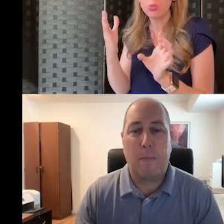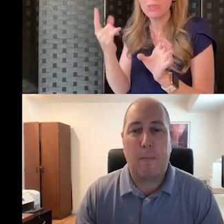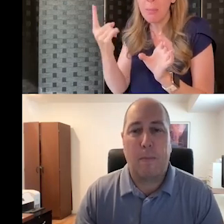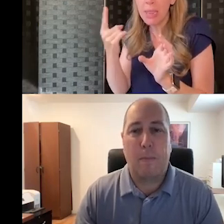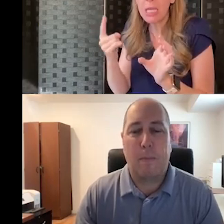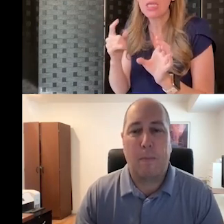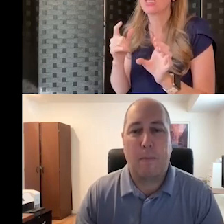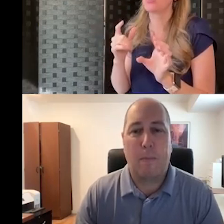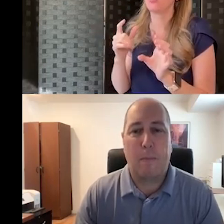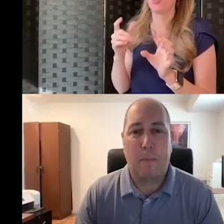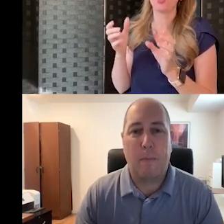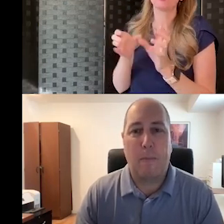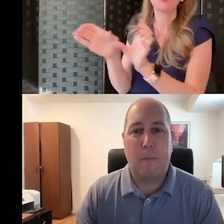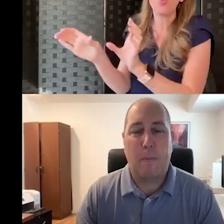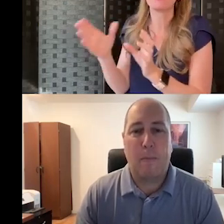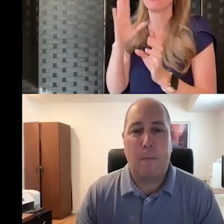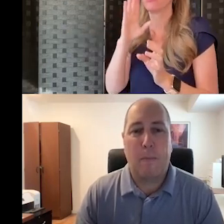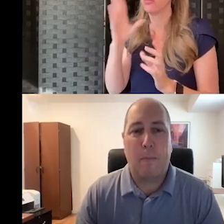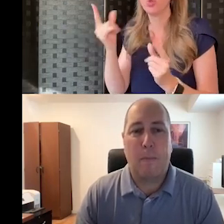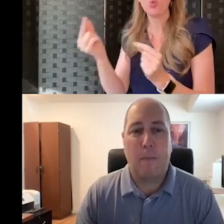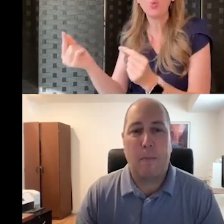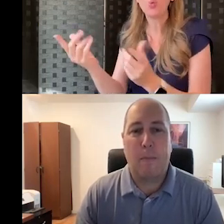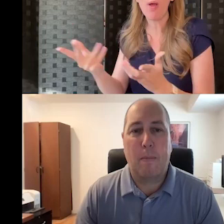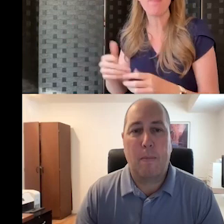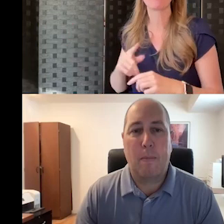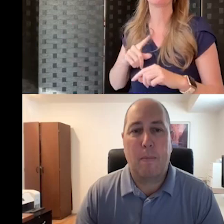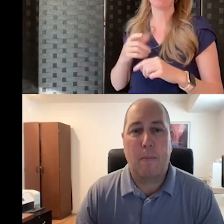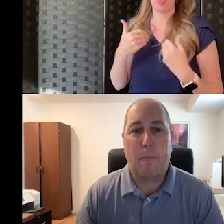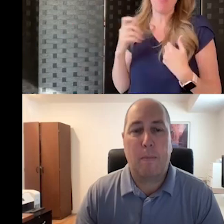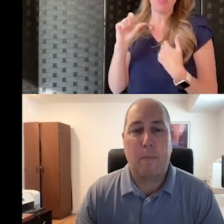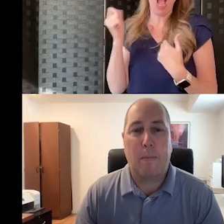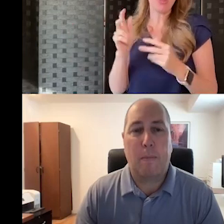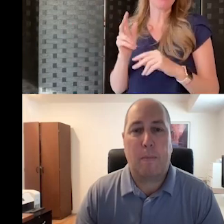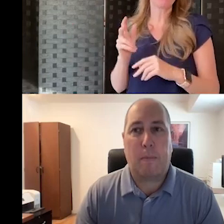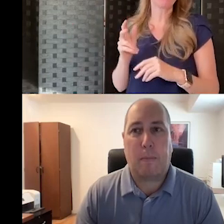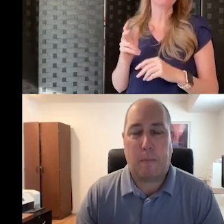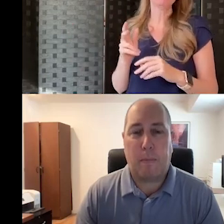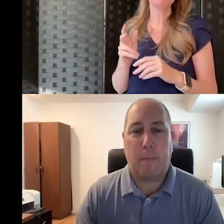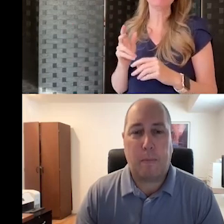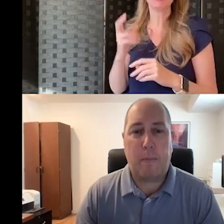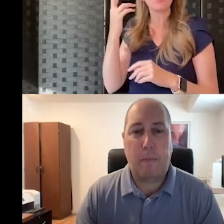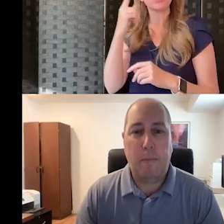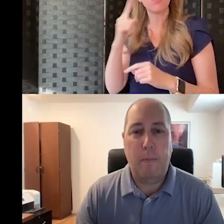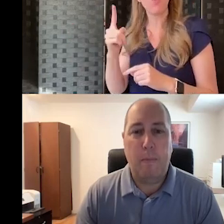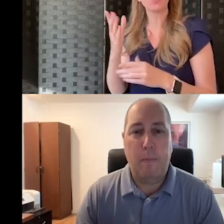what that sorting might do. So there is additional value to having it in some contexts, but broadly,